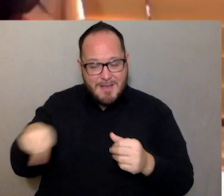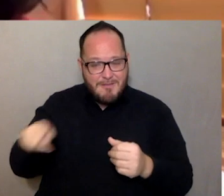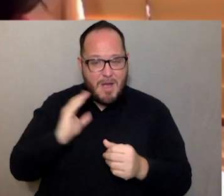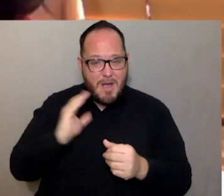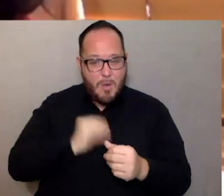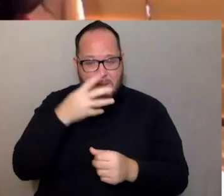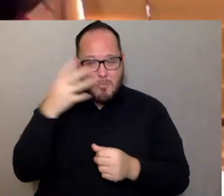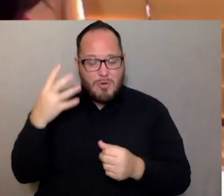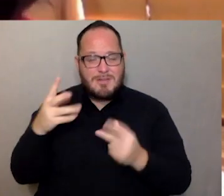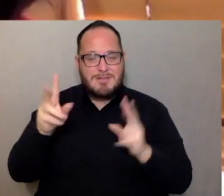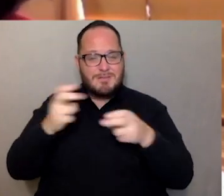SCHOOLS AND HOSPITALS CLEAN AND SAFE WITH JANITORIAL WORK.